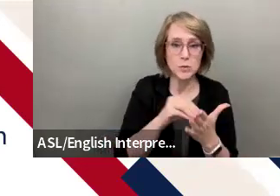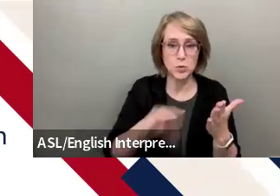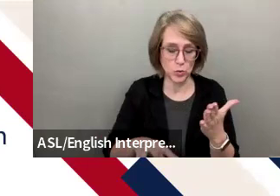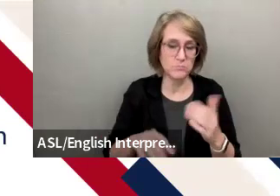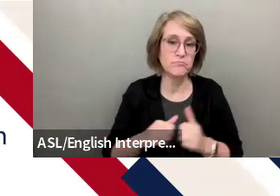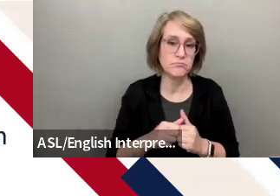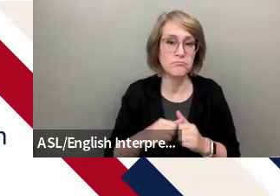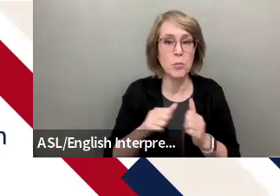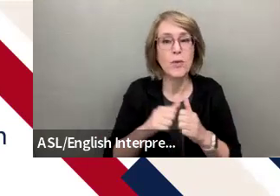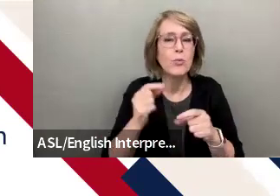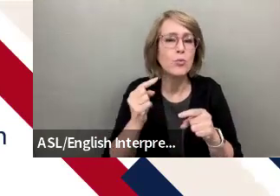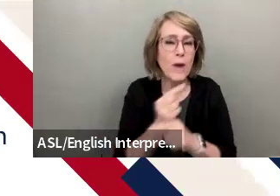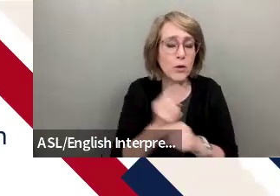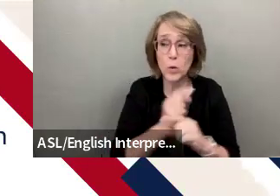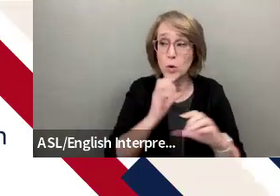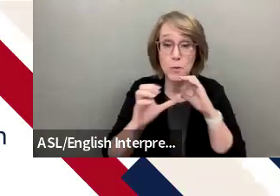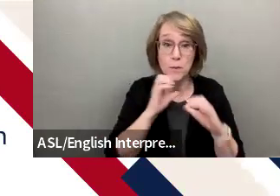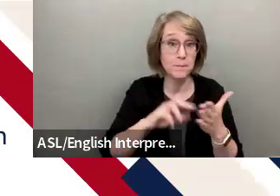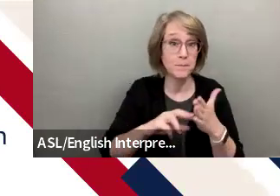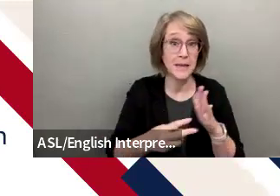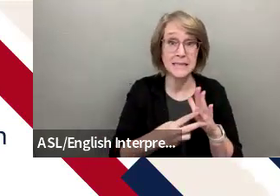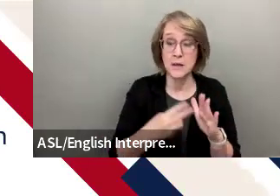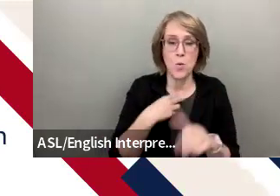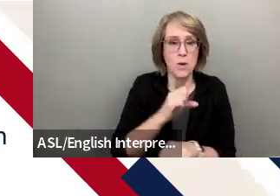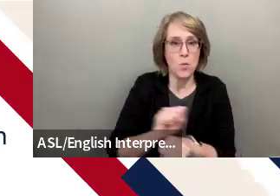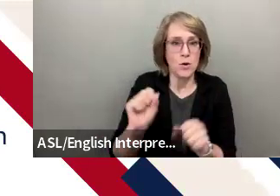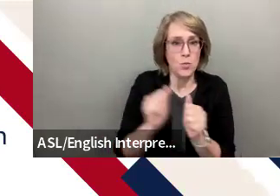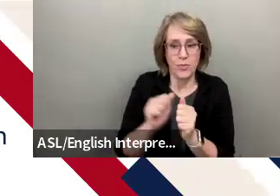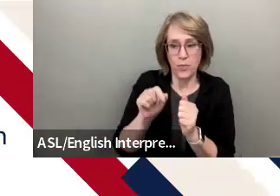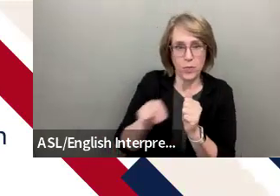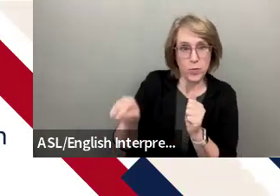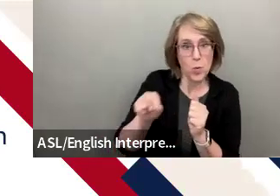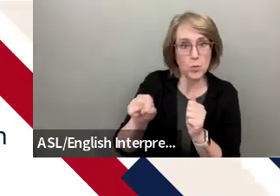COMMUNICATION WE ARE WORKING WITH THE STUDENTS ON HOW TO COMMUNICATE WHETHER THAT'S E-MAIL, CALL OUT